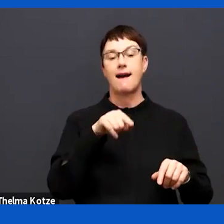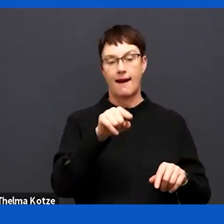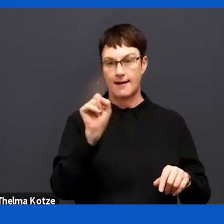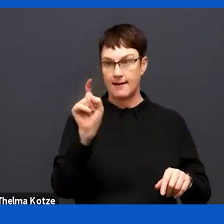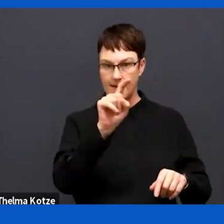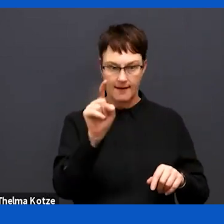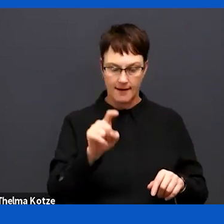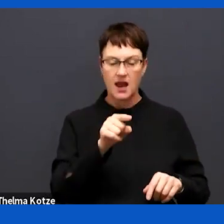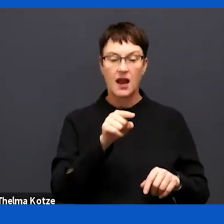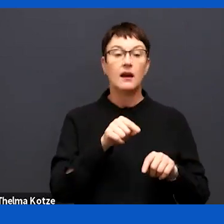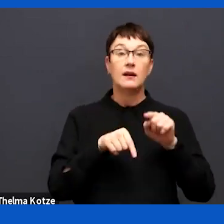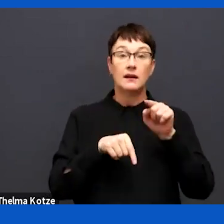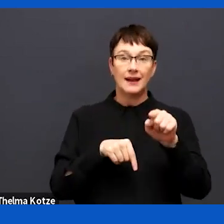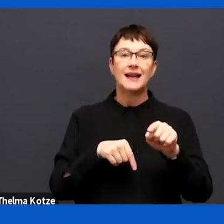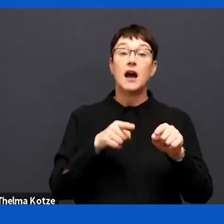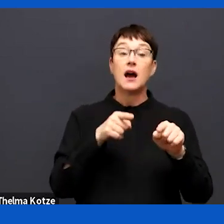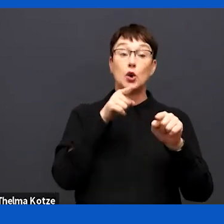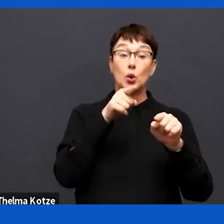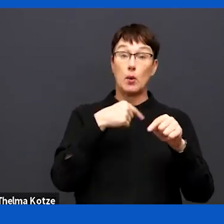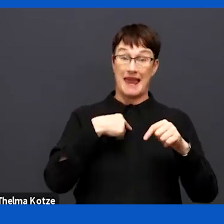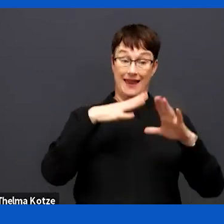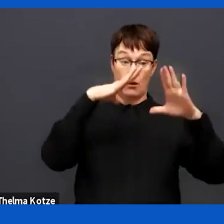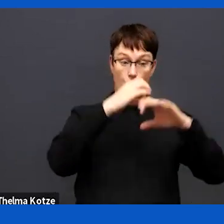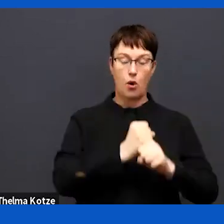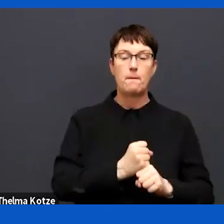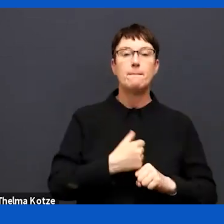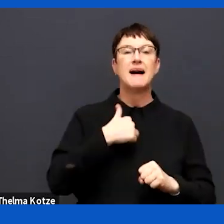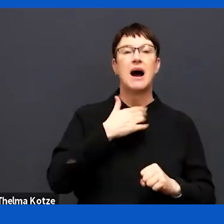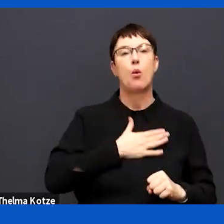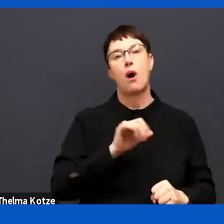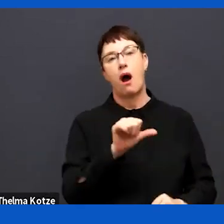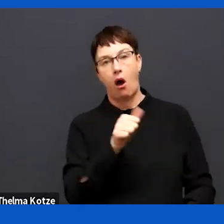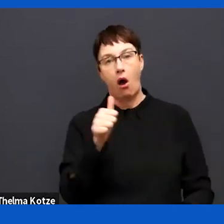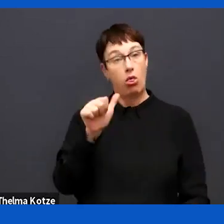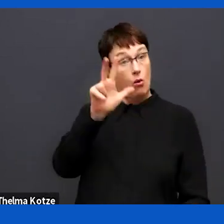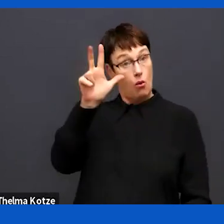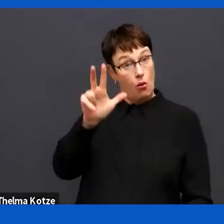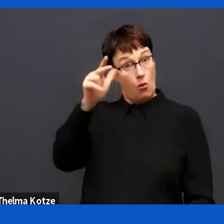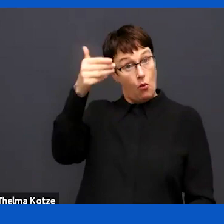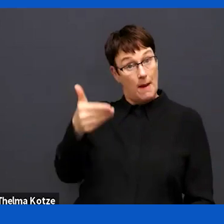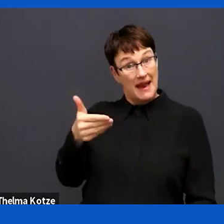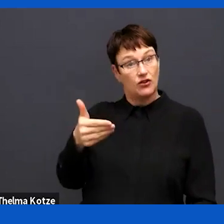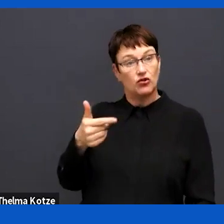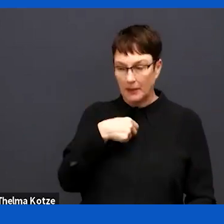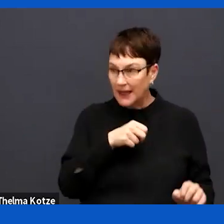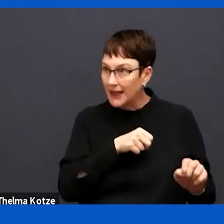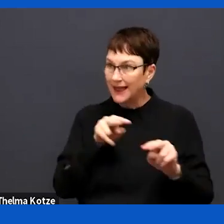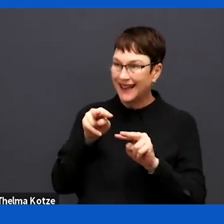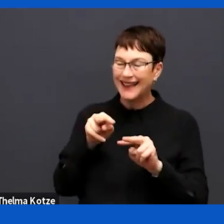that there is nothing inherently wrong with having an accessibility widget to help people. In fact,